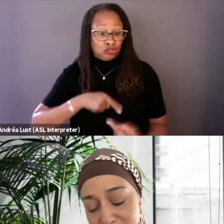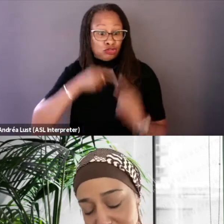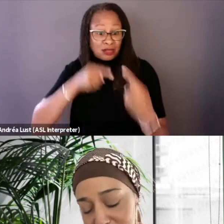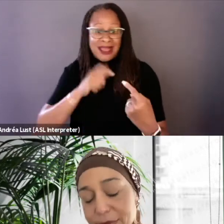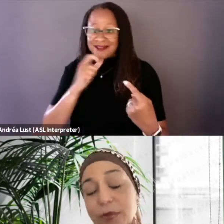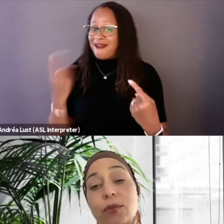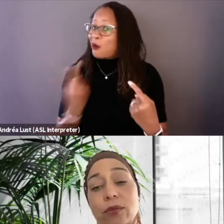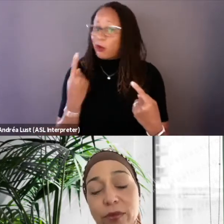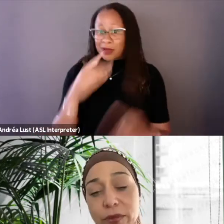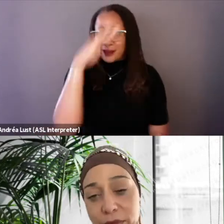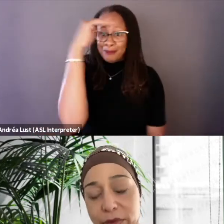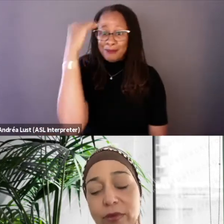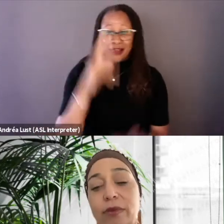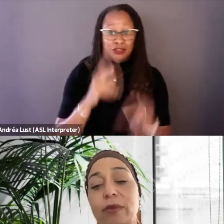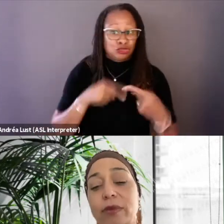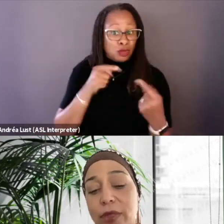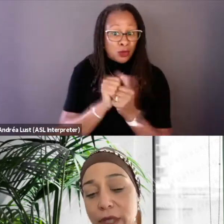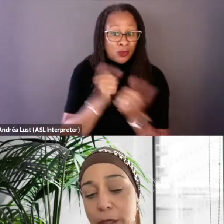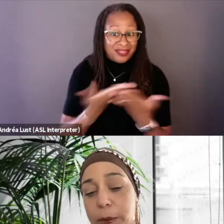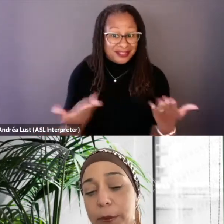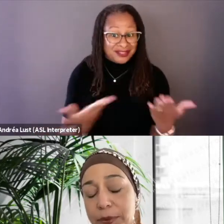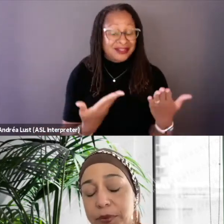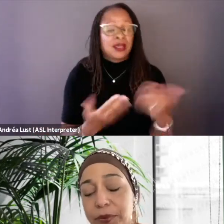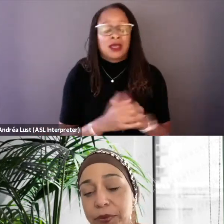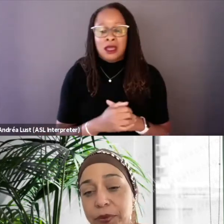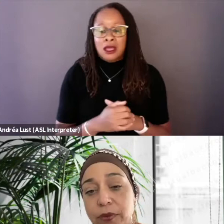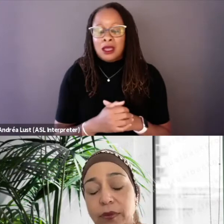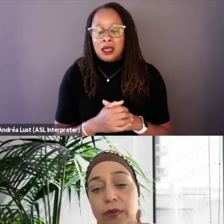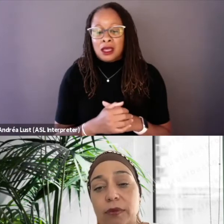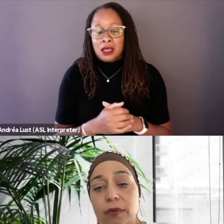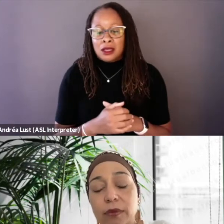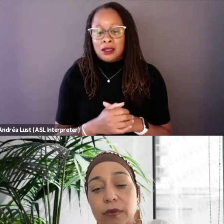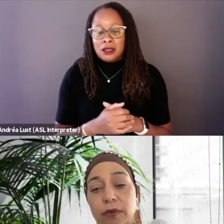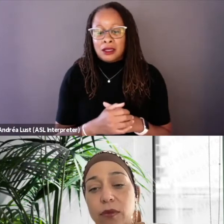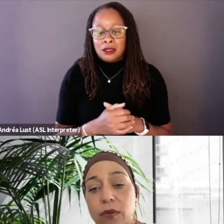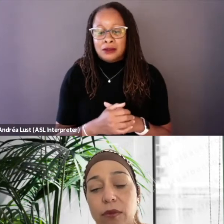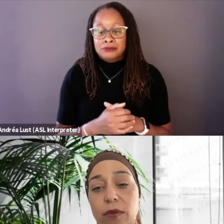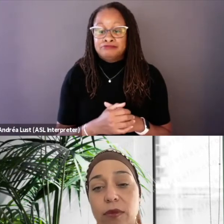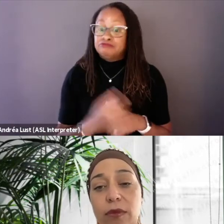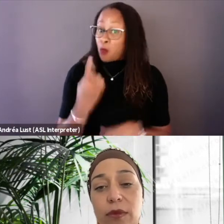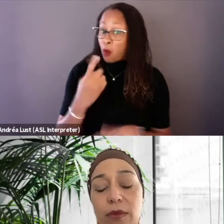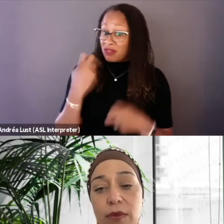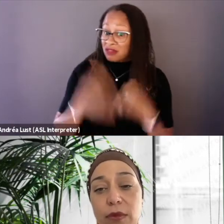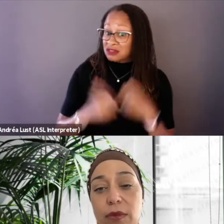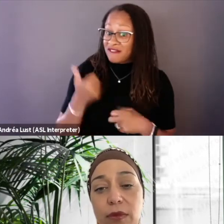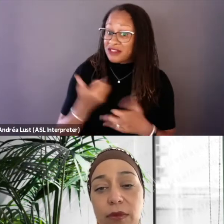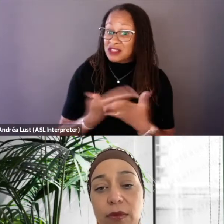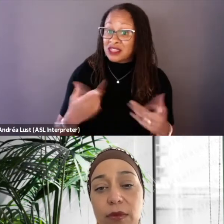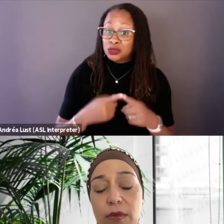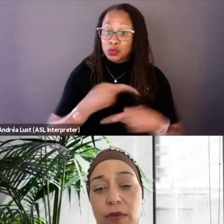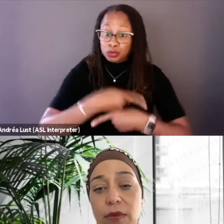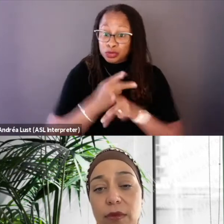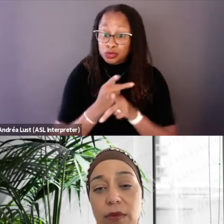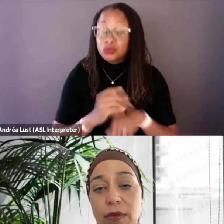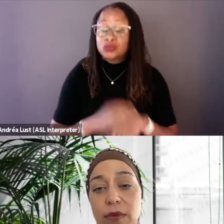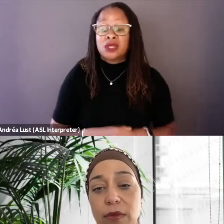And that's why one of the toughest ones to produce but one of the richest ones too,